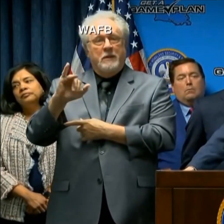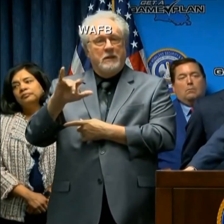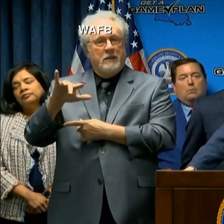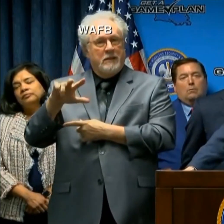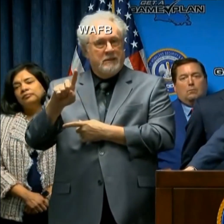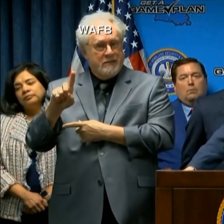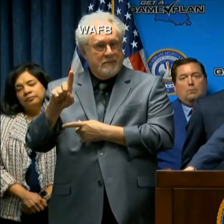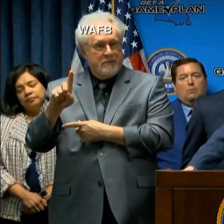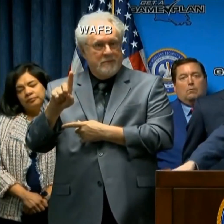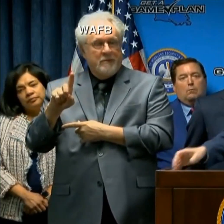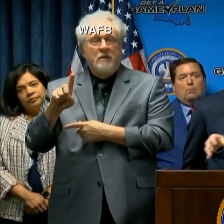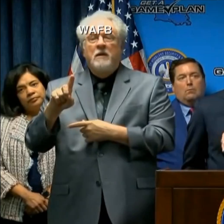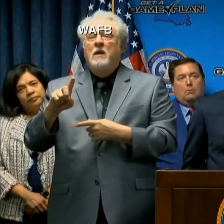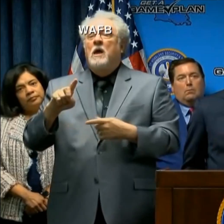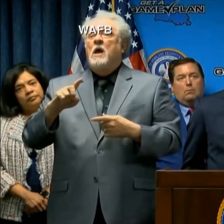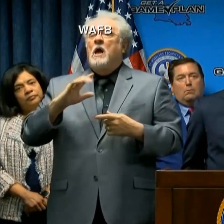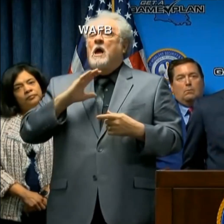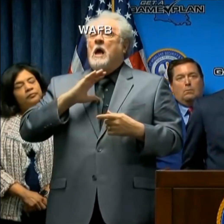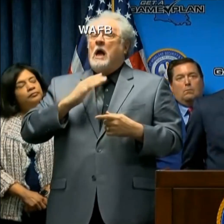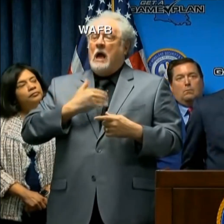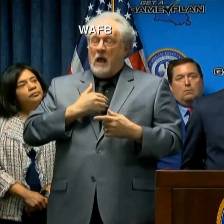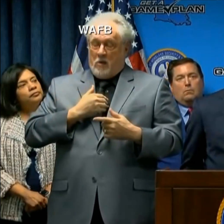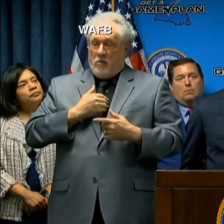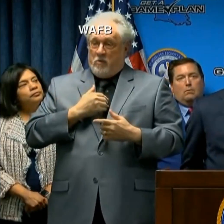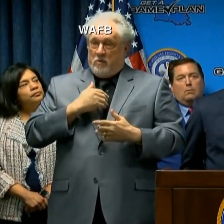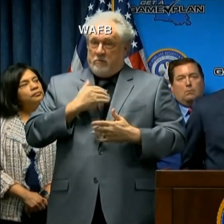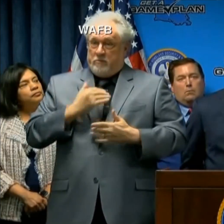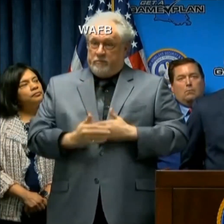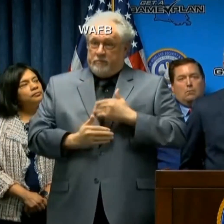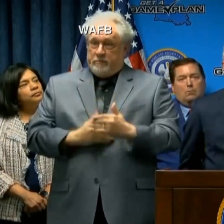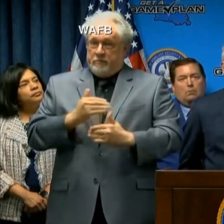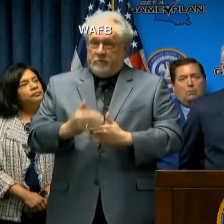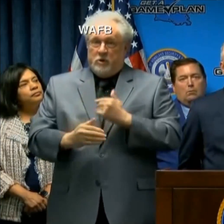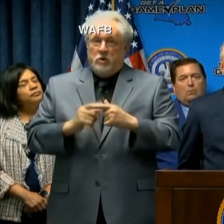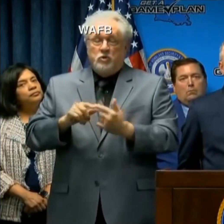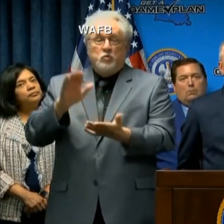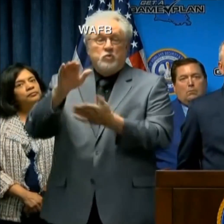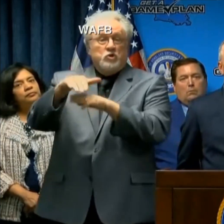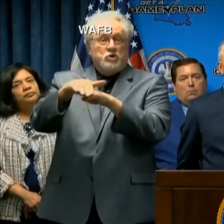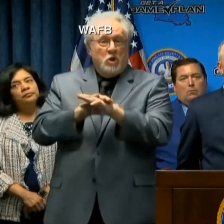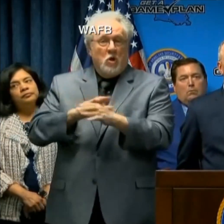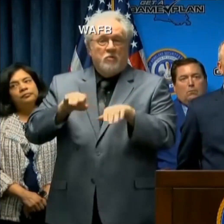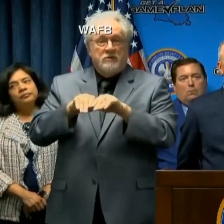this infection our steps that we're taking now to slow the spread is really